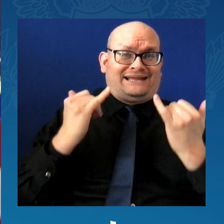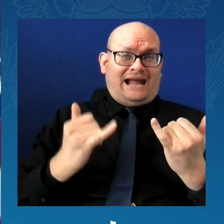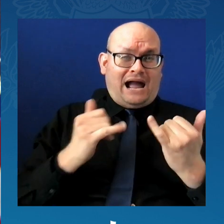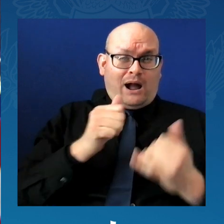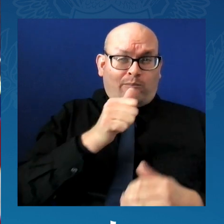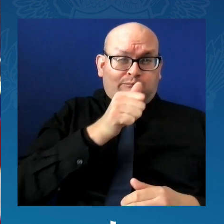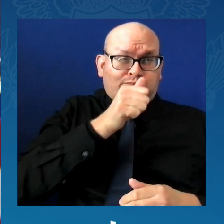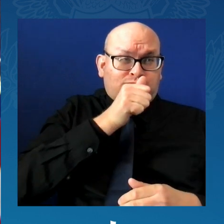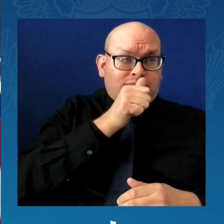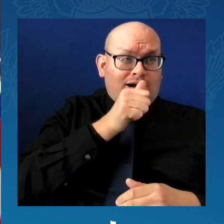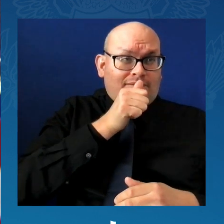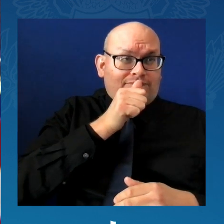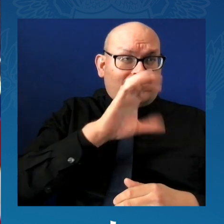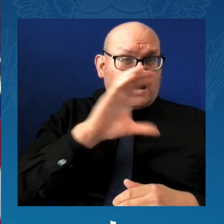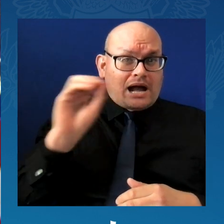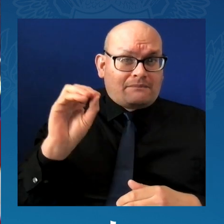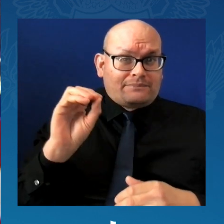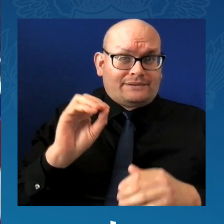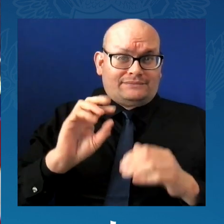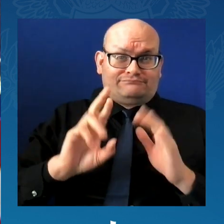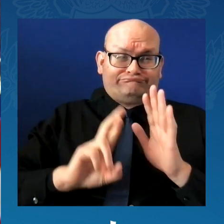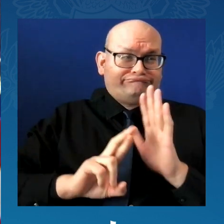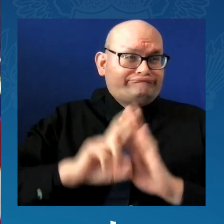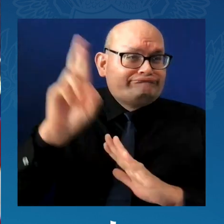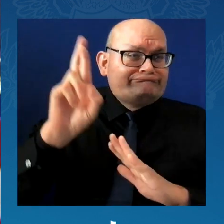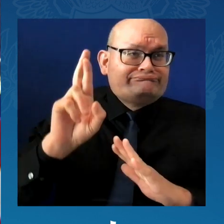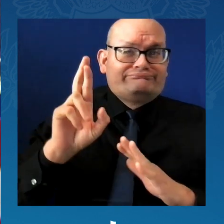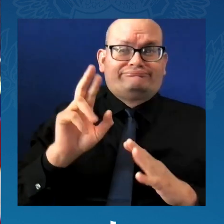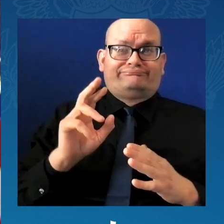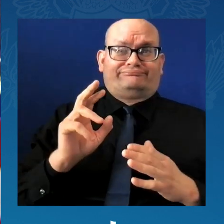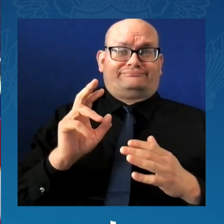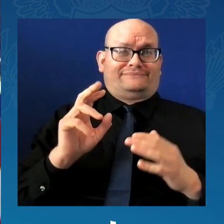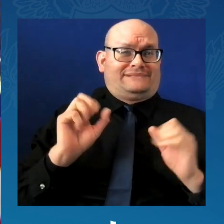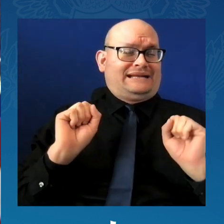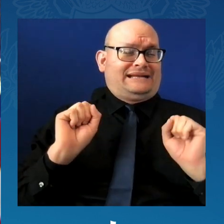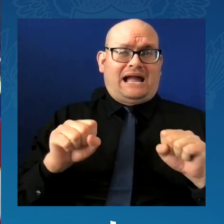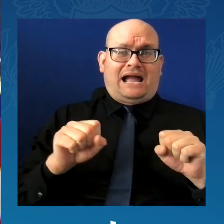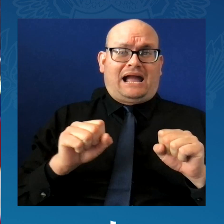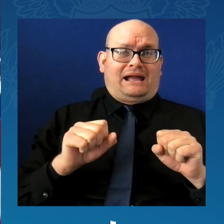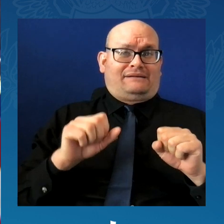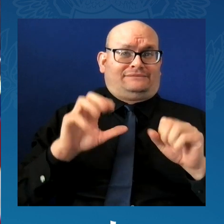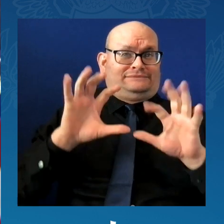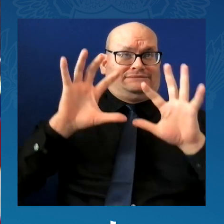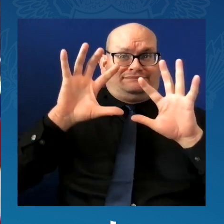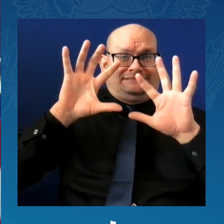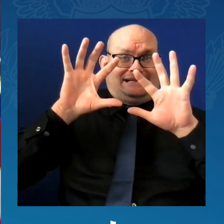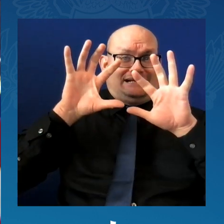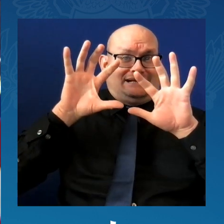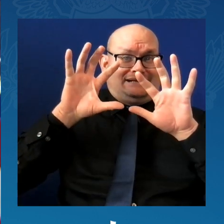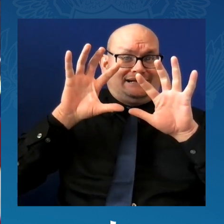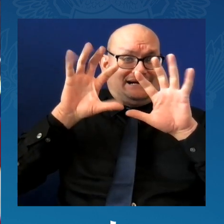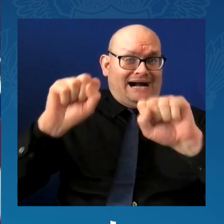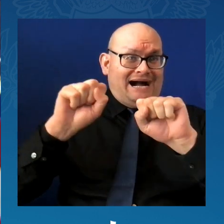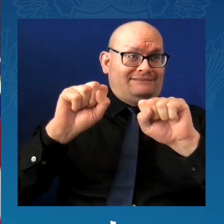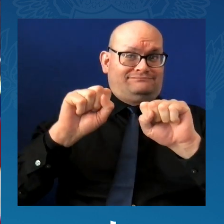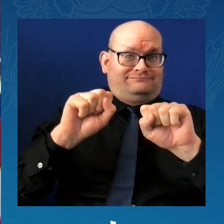They can capture and move space debris out of the way of our satellites and space stations.